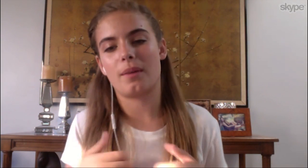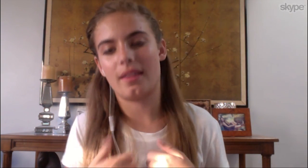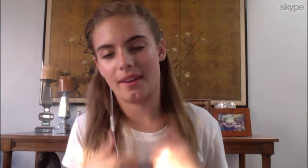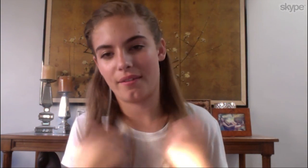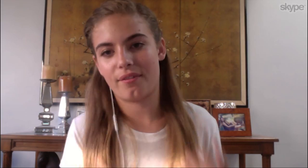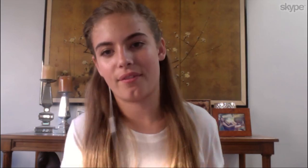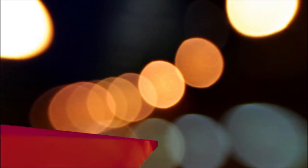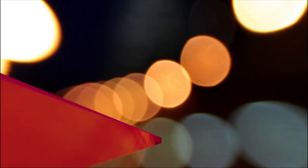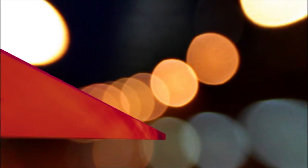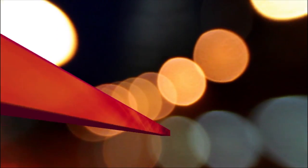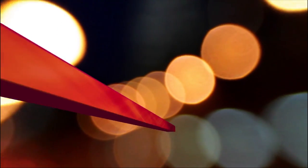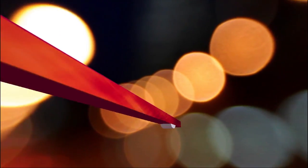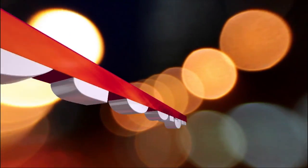in my life."